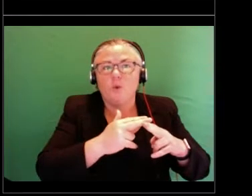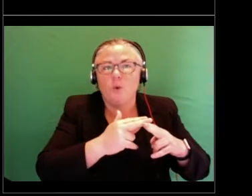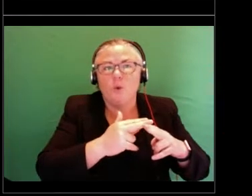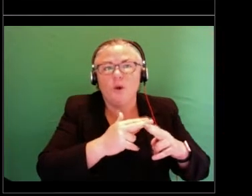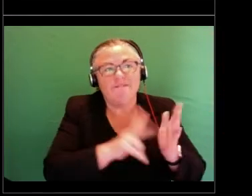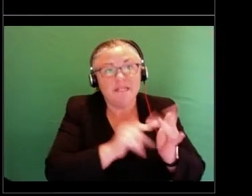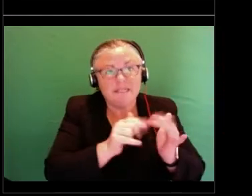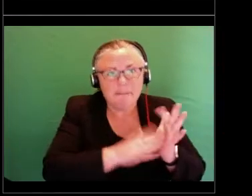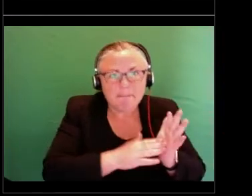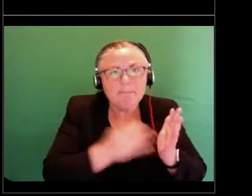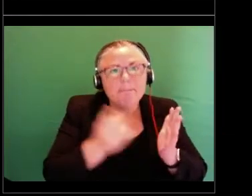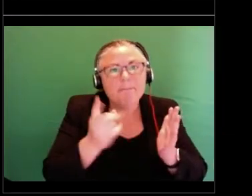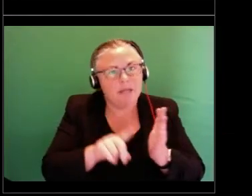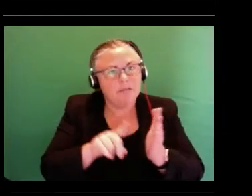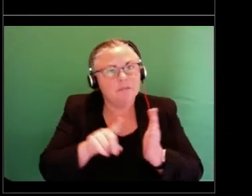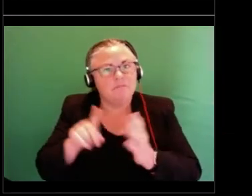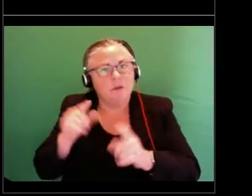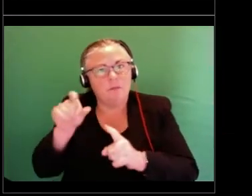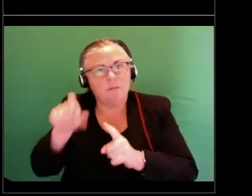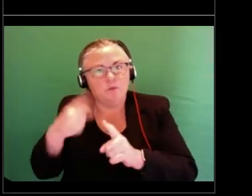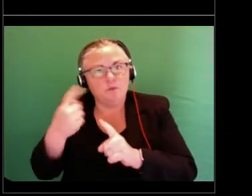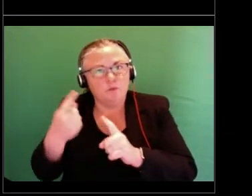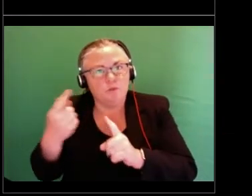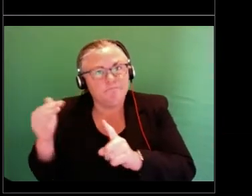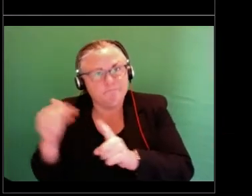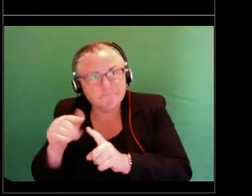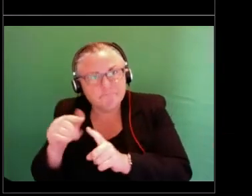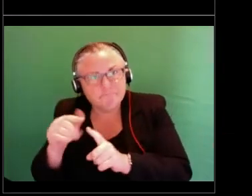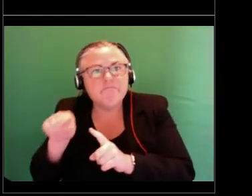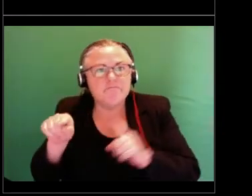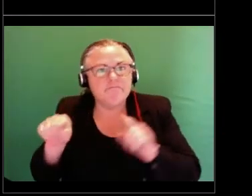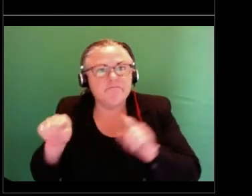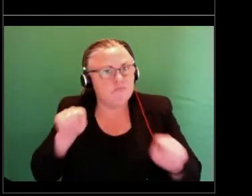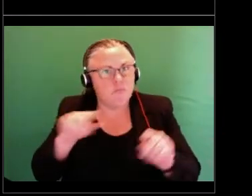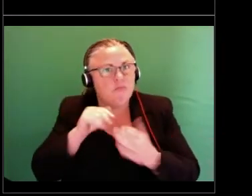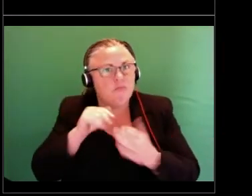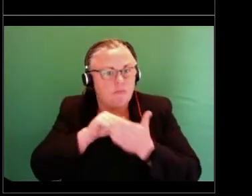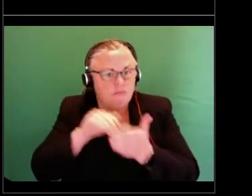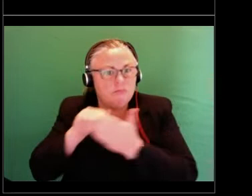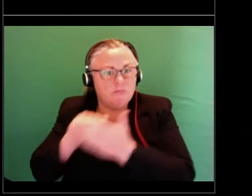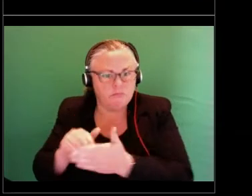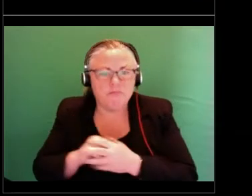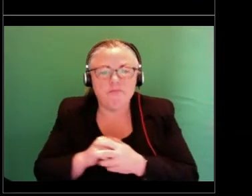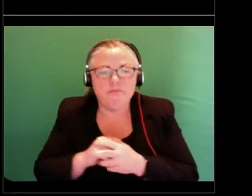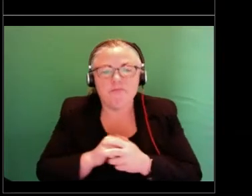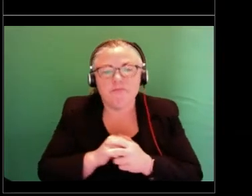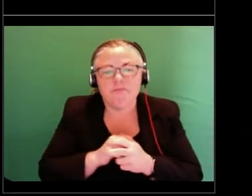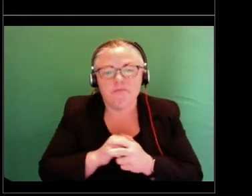can make applications to have that child returned. That is a matter that comes up frequently.